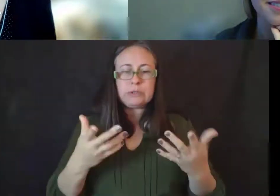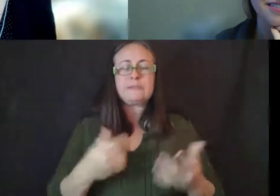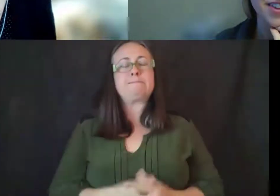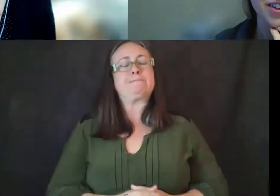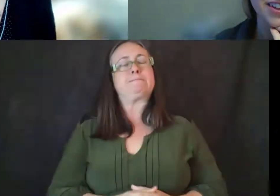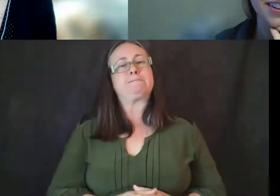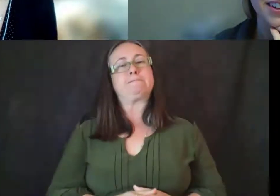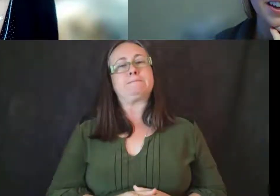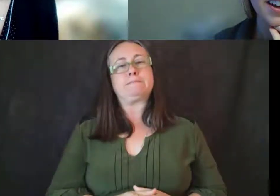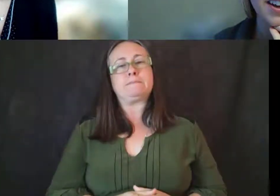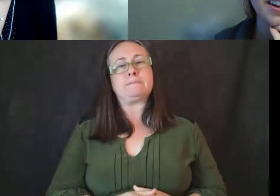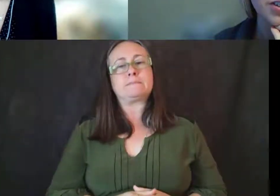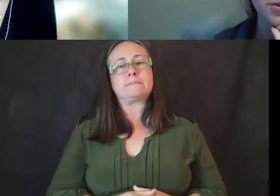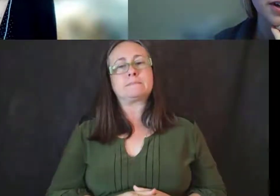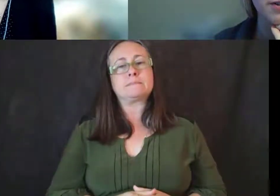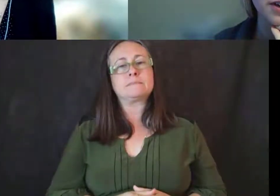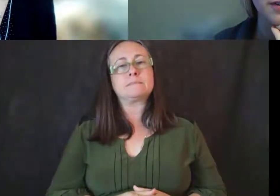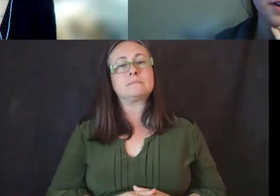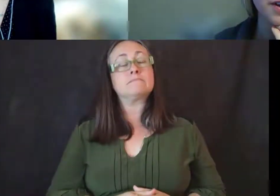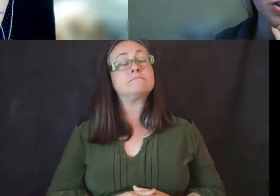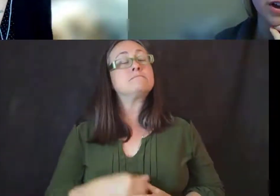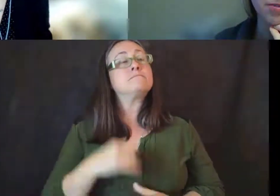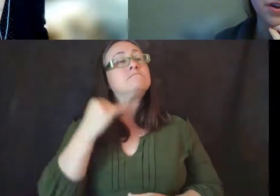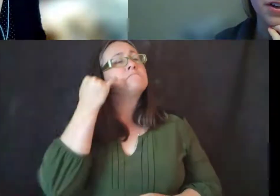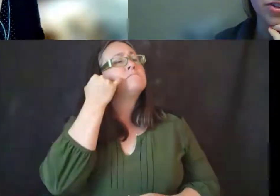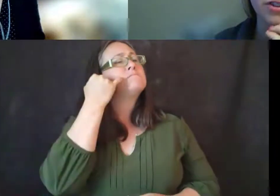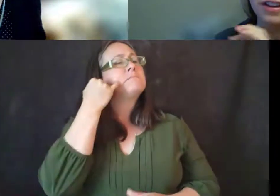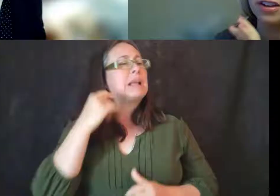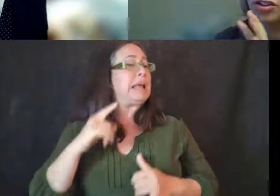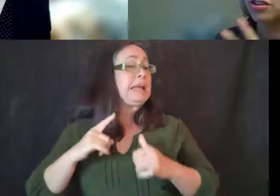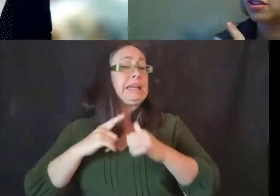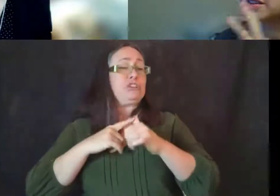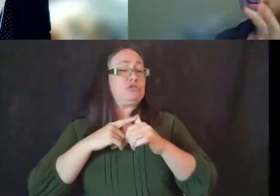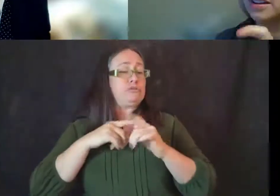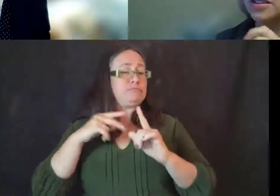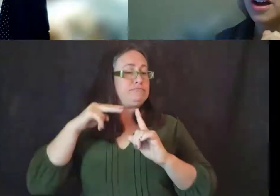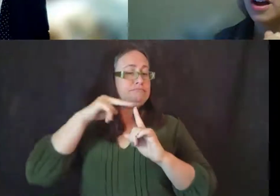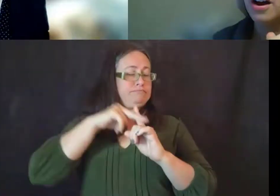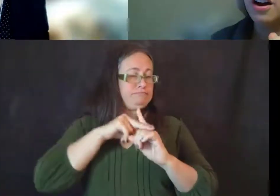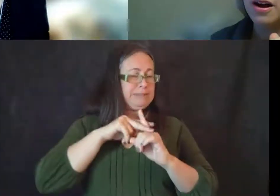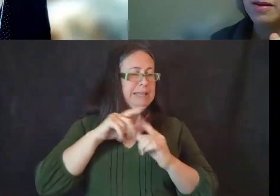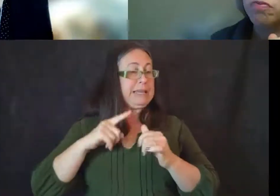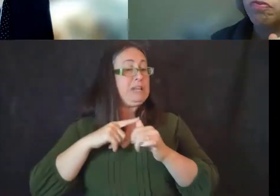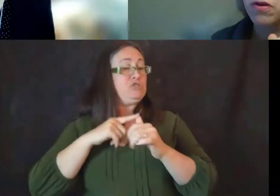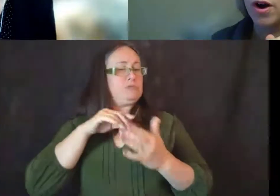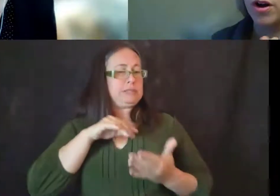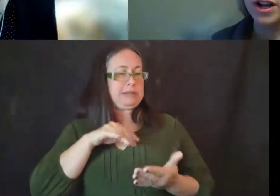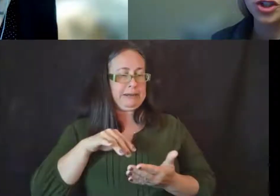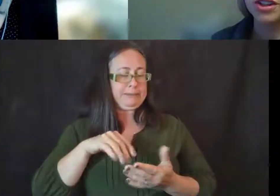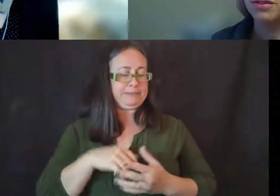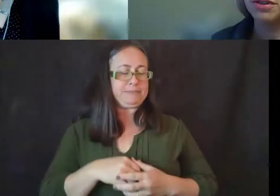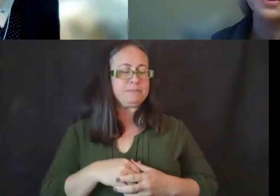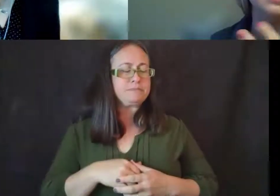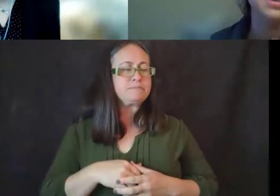Elyse Sullivan: Great. And so if the initial application, if the initial studies are actually revealing